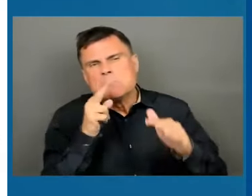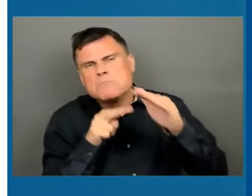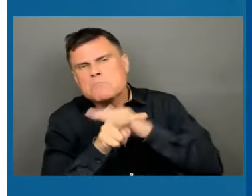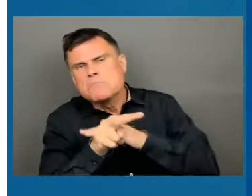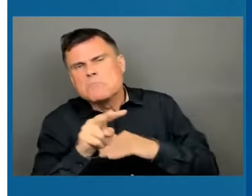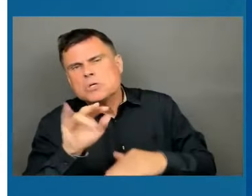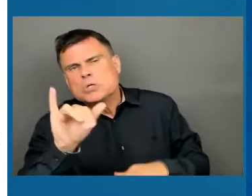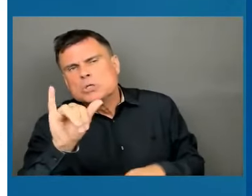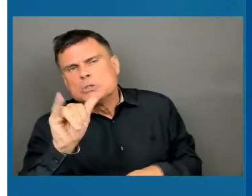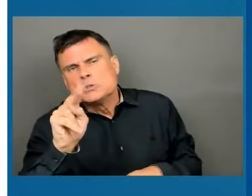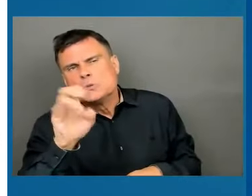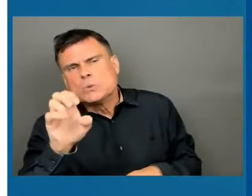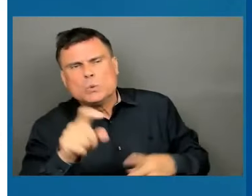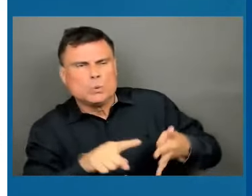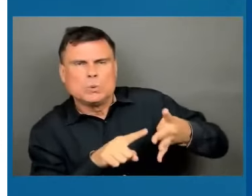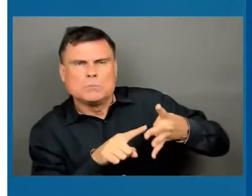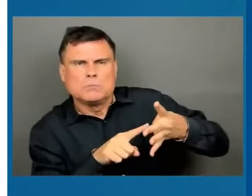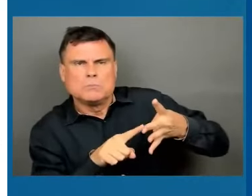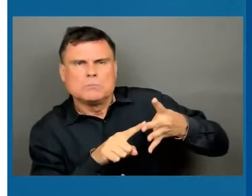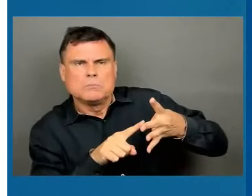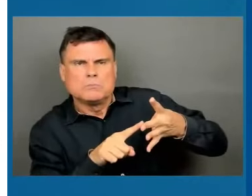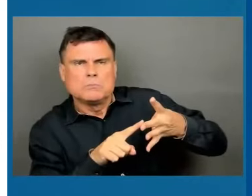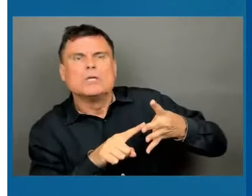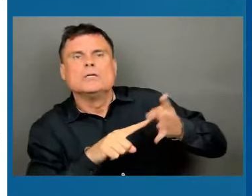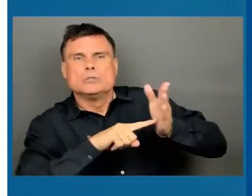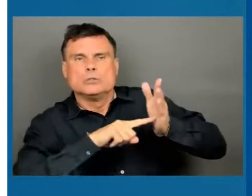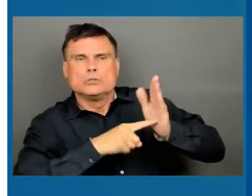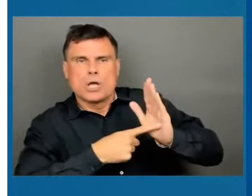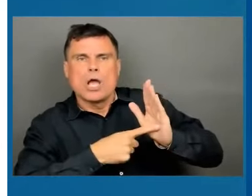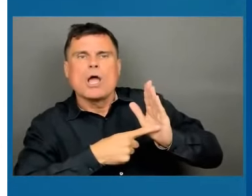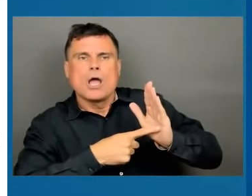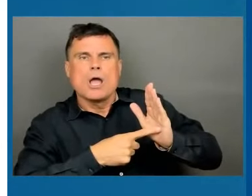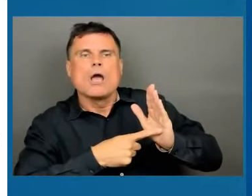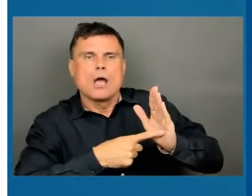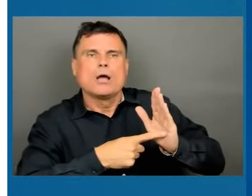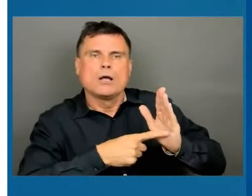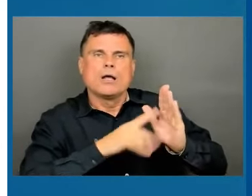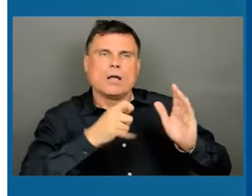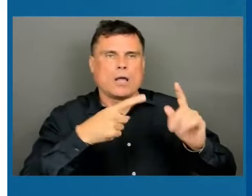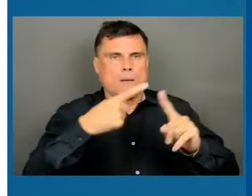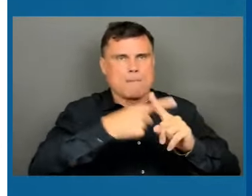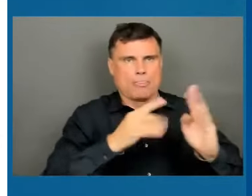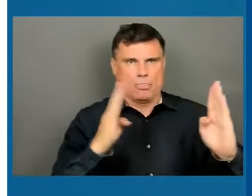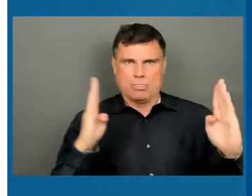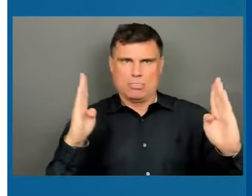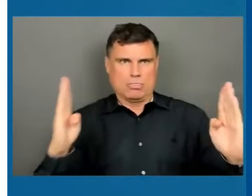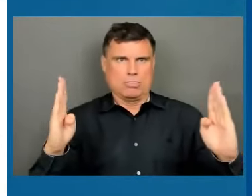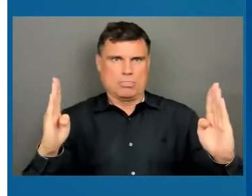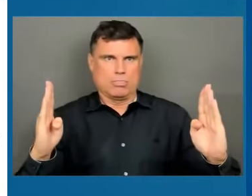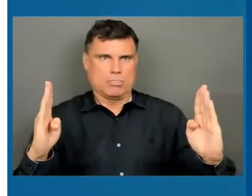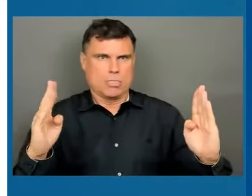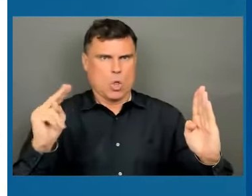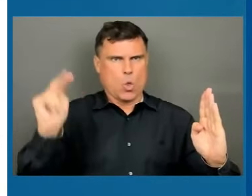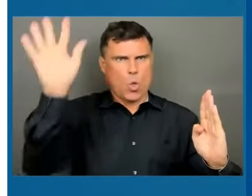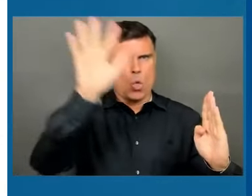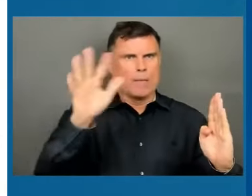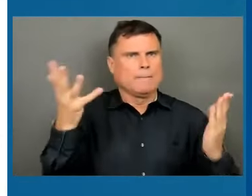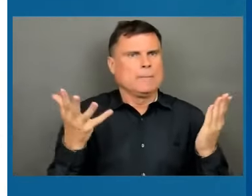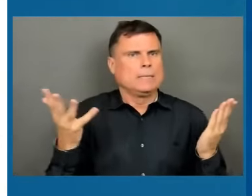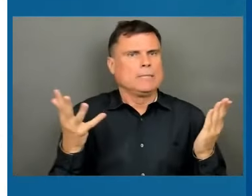of B.C. Now, it's also important to think that there is uncertainty in this forecast and